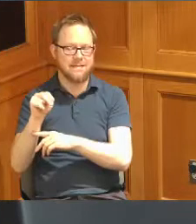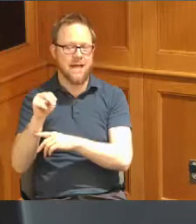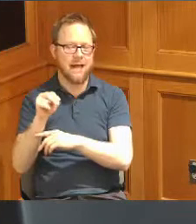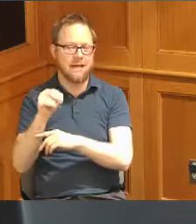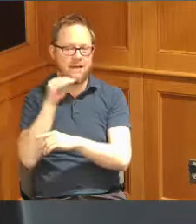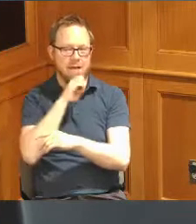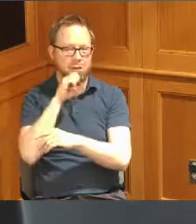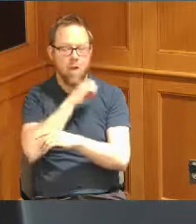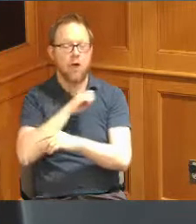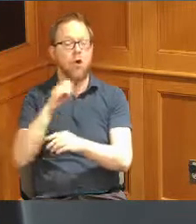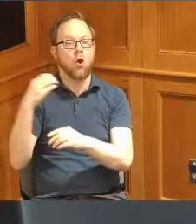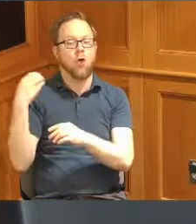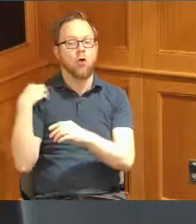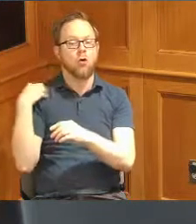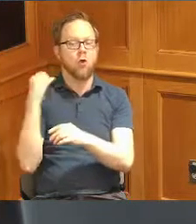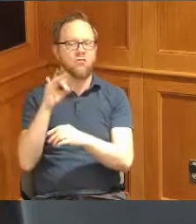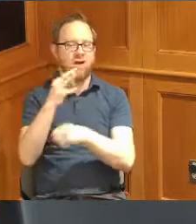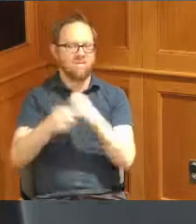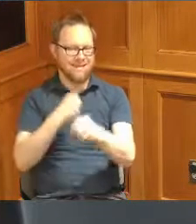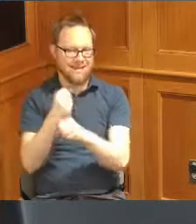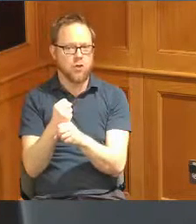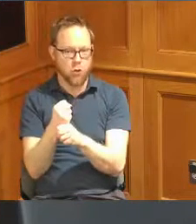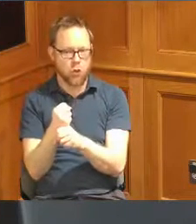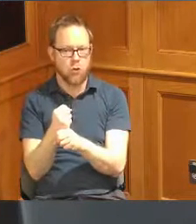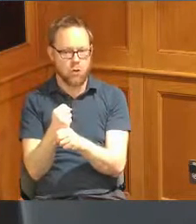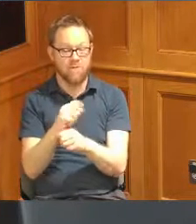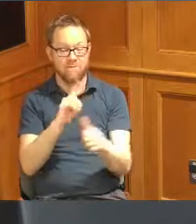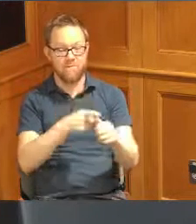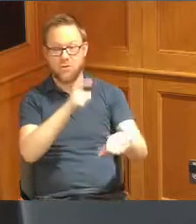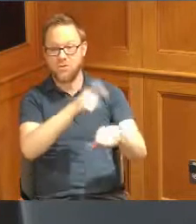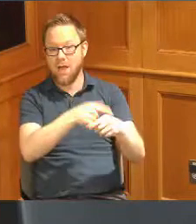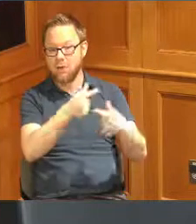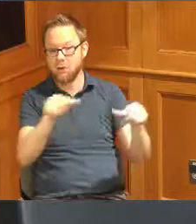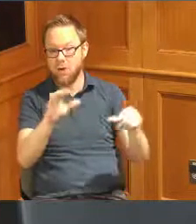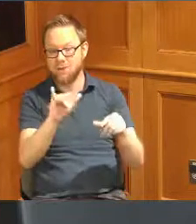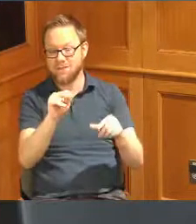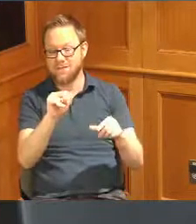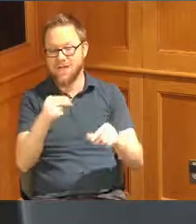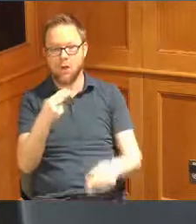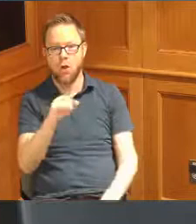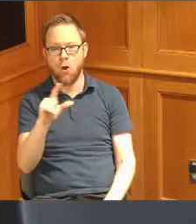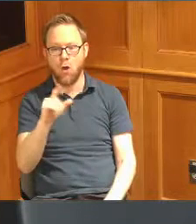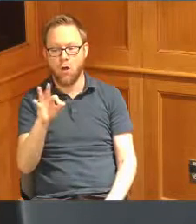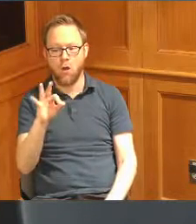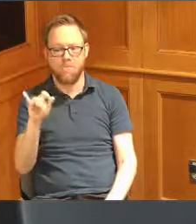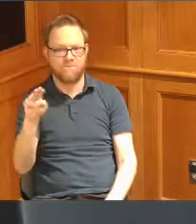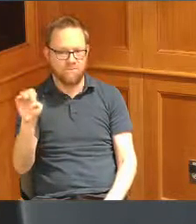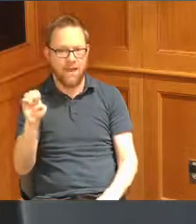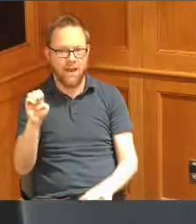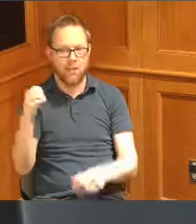of the year and the first time Greater Cincinnati Hall of Fame Coach of the Year whereas in March